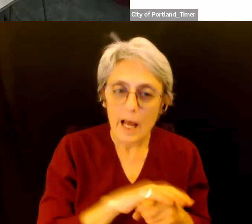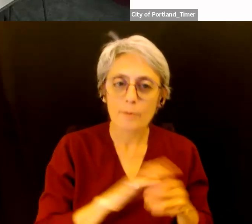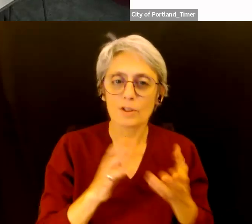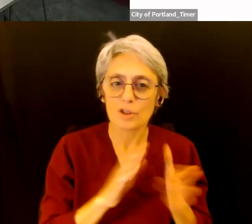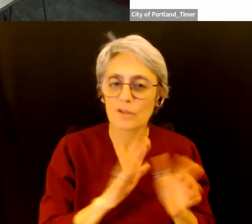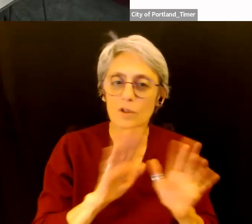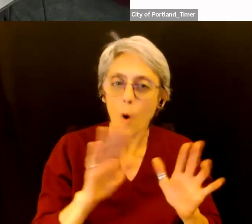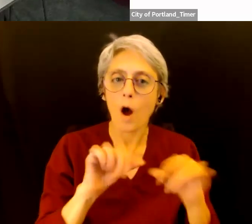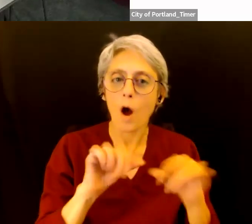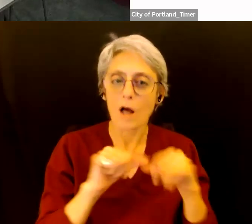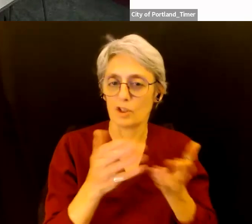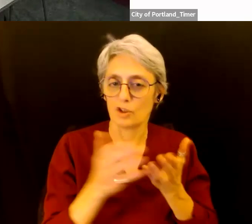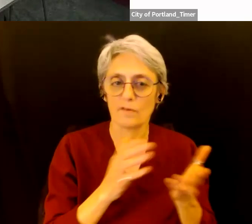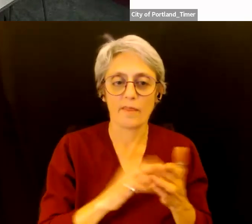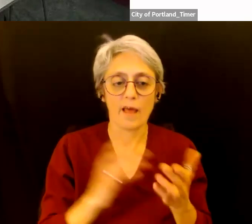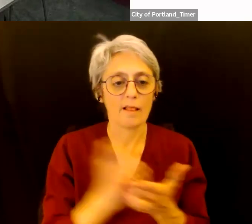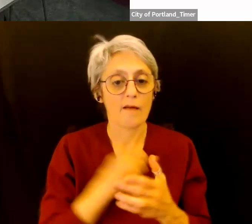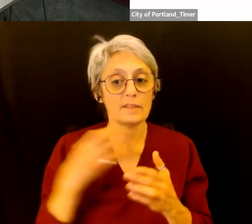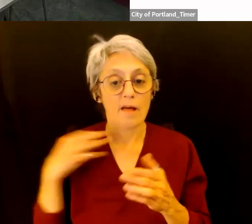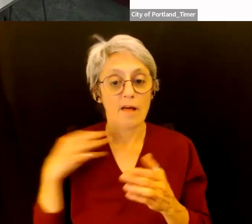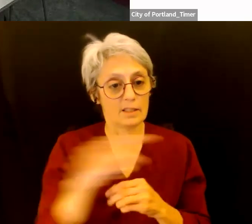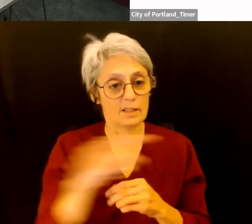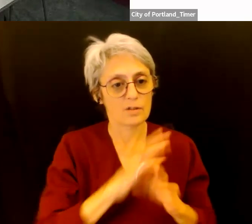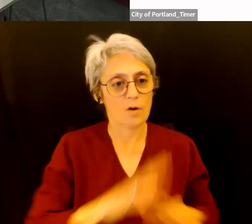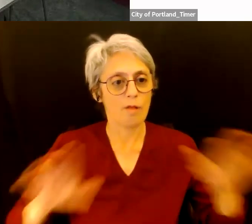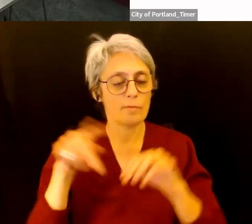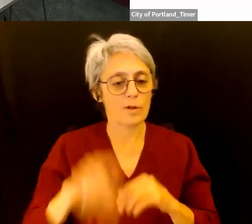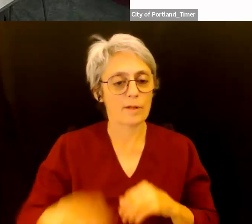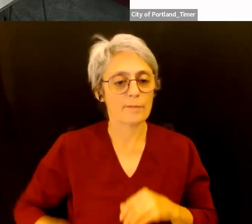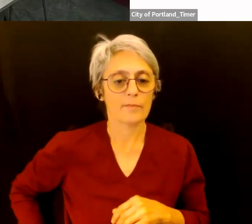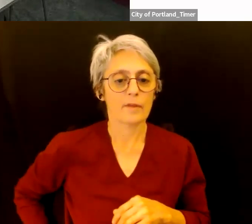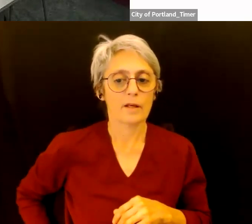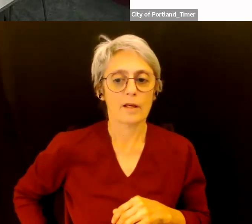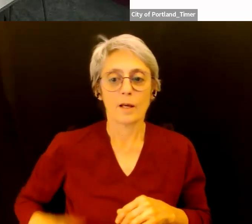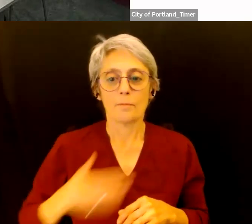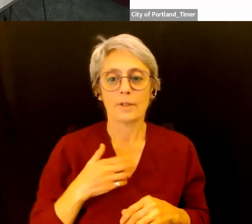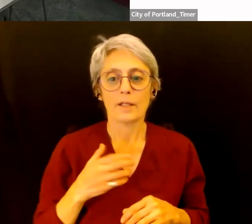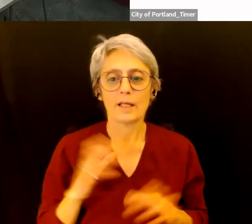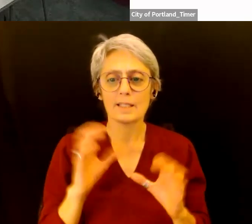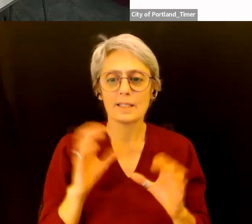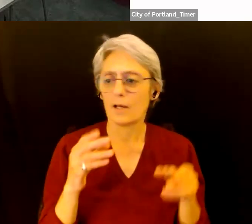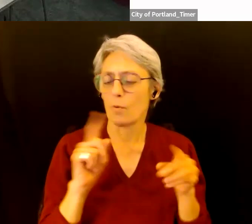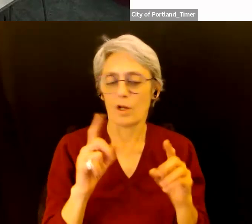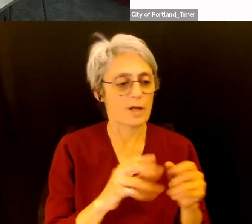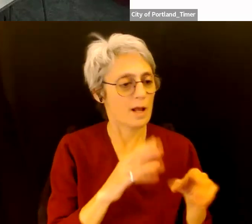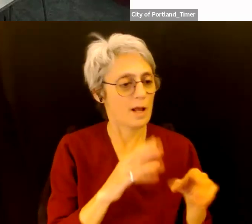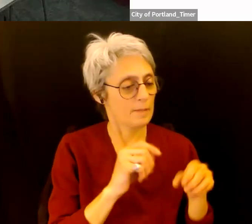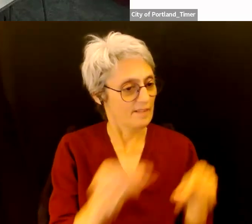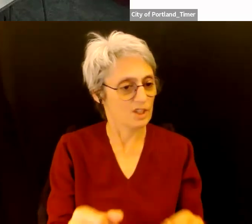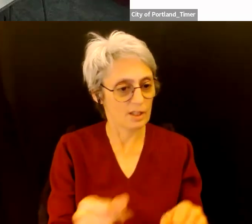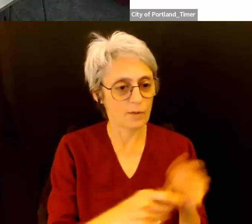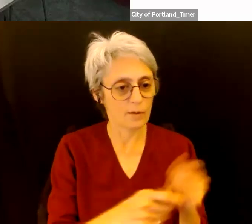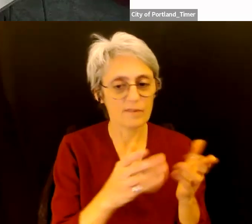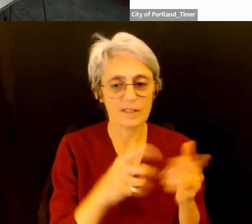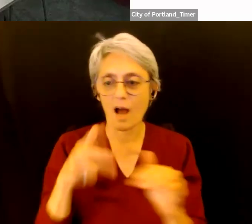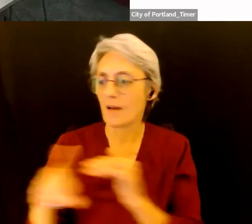That leverage volunteer resources throughout Portland. So please seek efficiencies and services rather than cutting services or raising taxes.